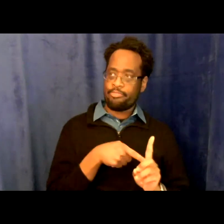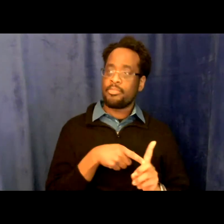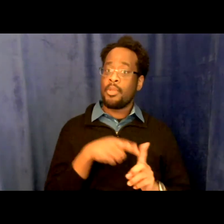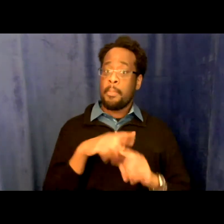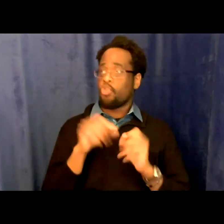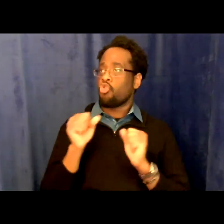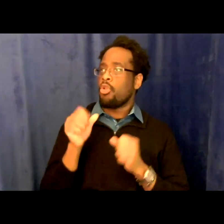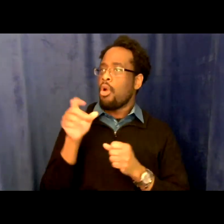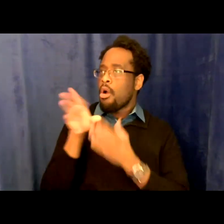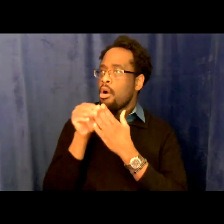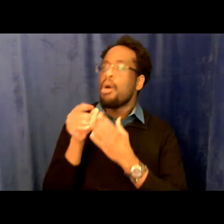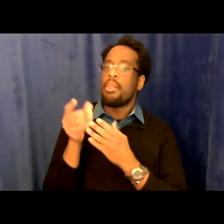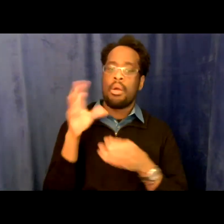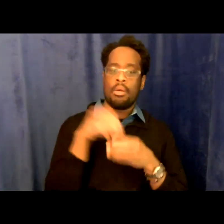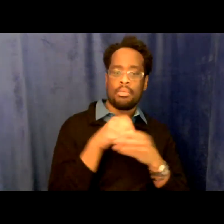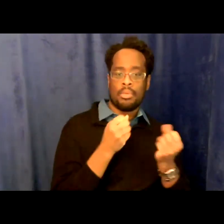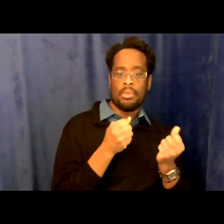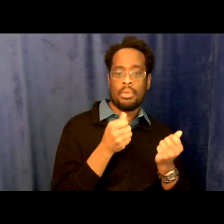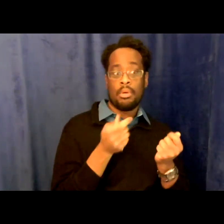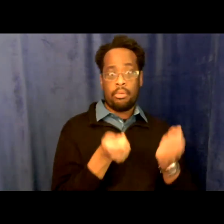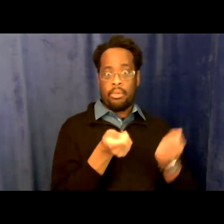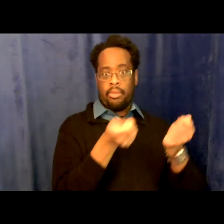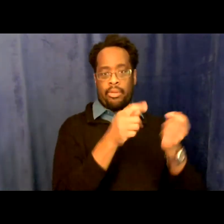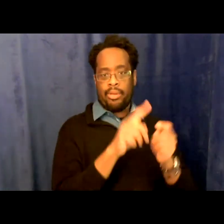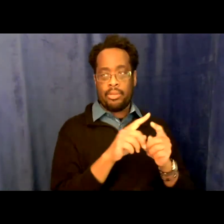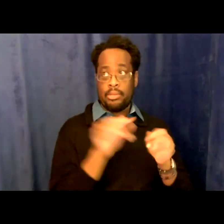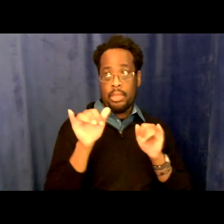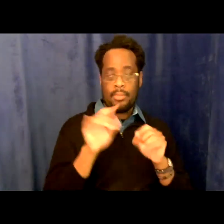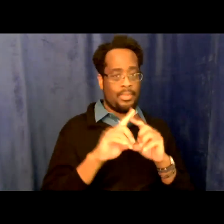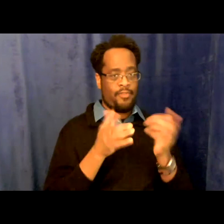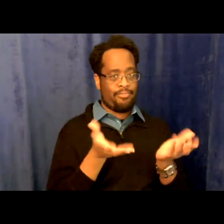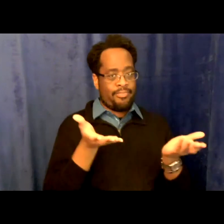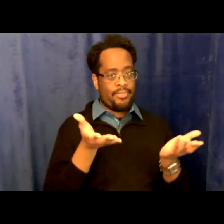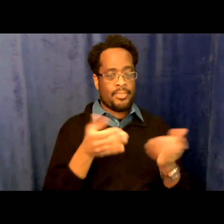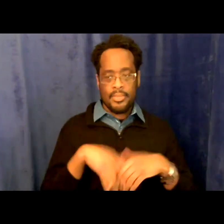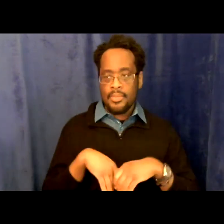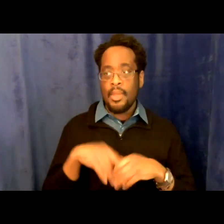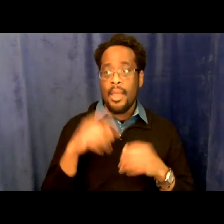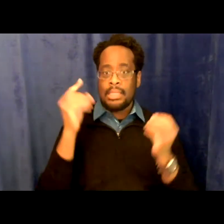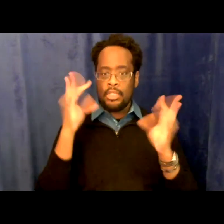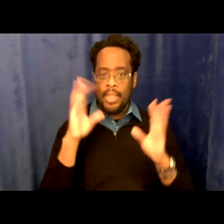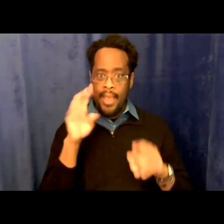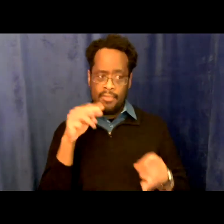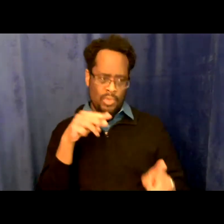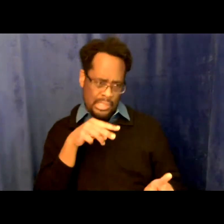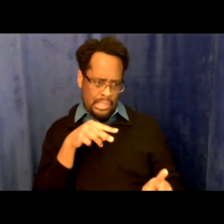interactions are through students they may learn something in class pick it up change it adjust it